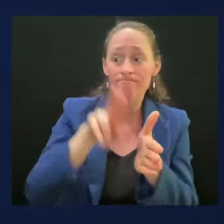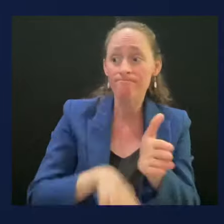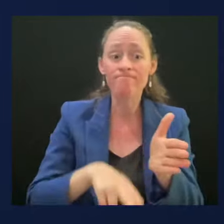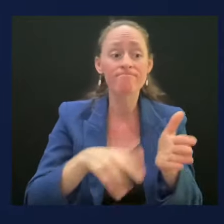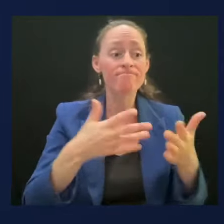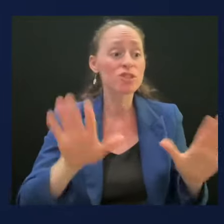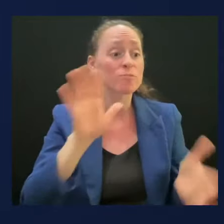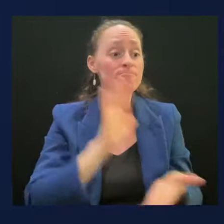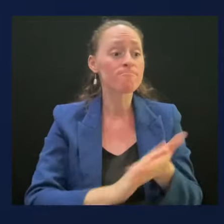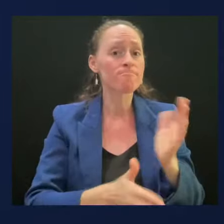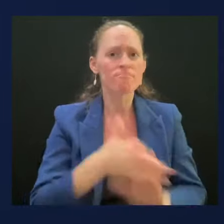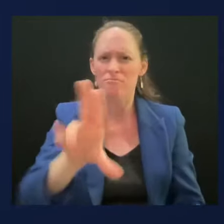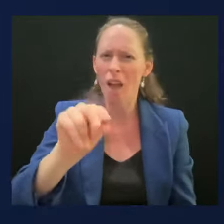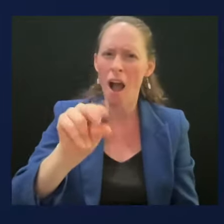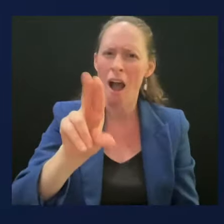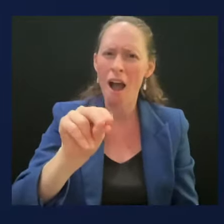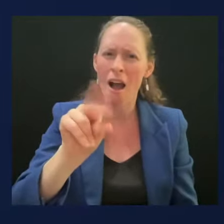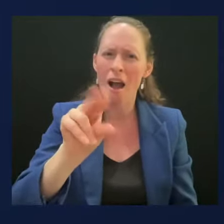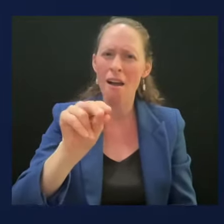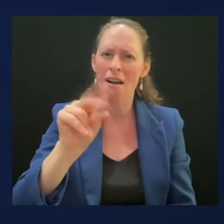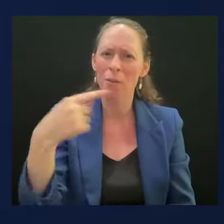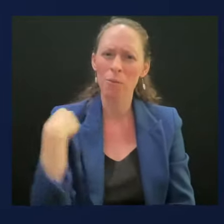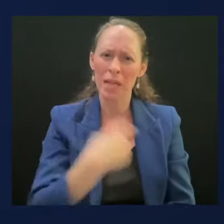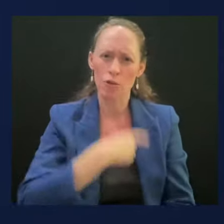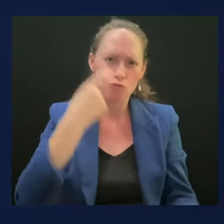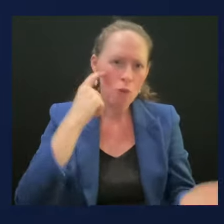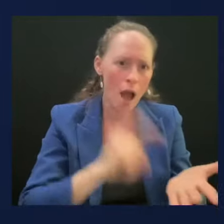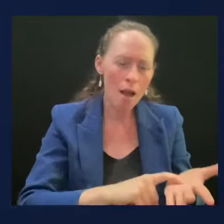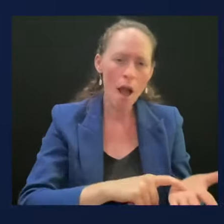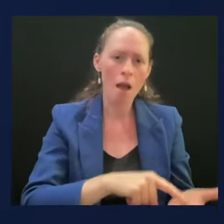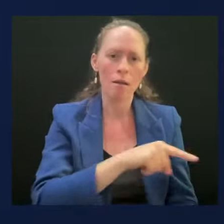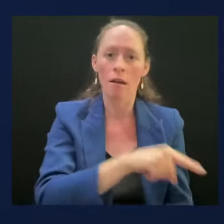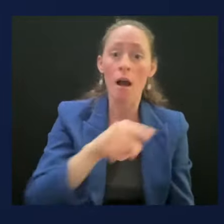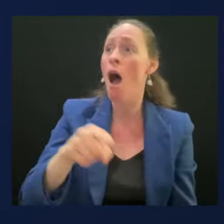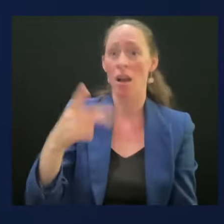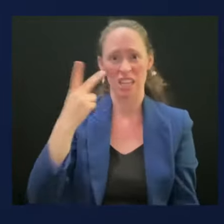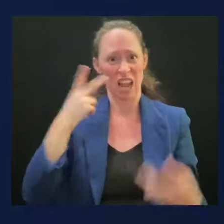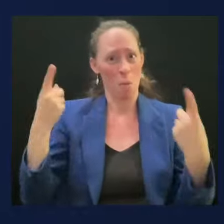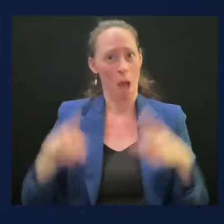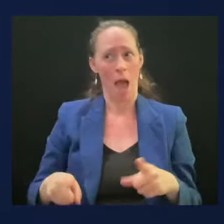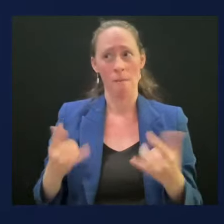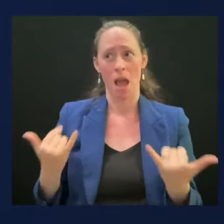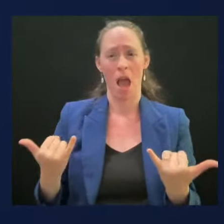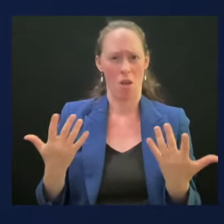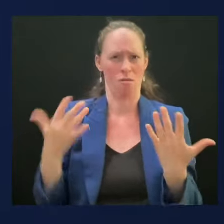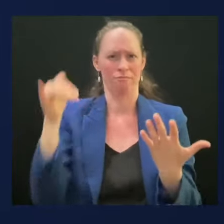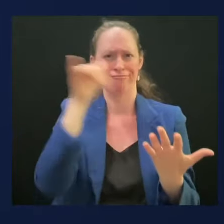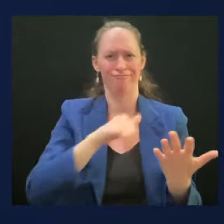built from the bonds that we forever forged in the fires of two World Wars.